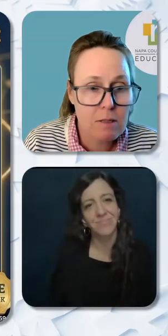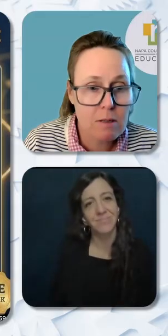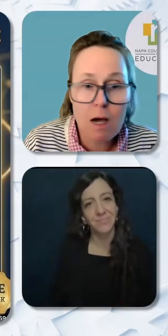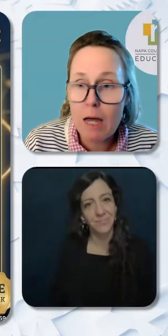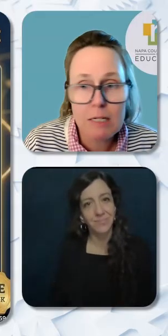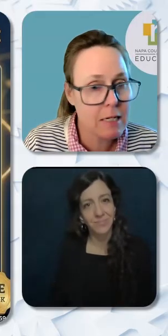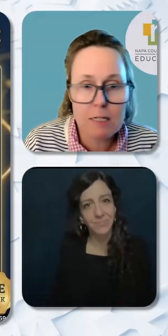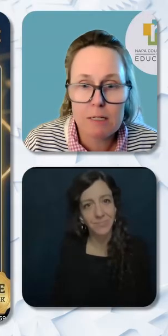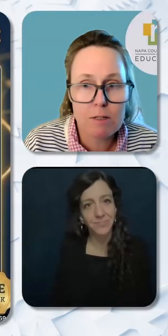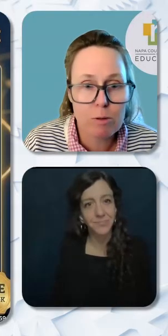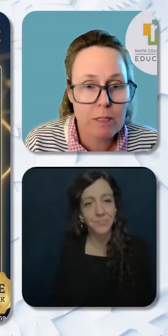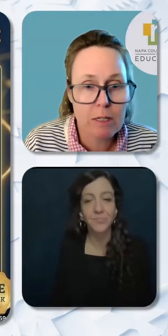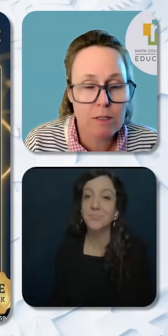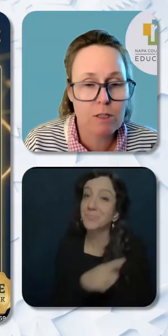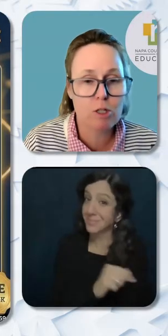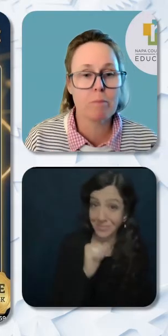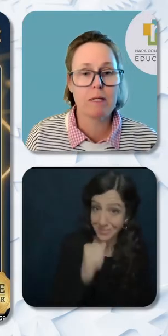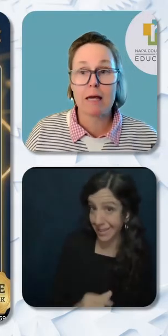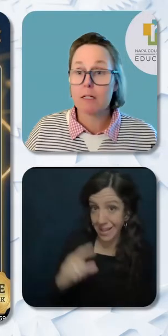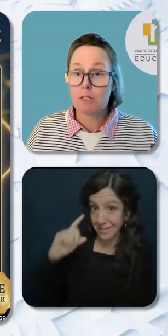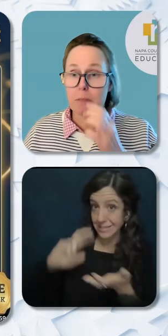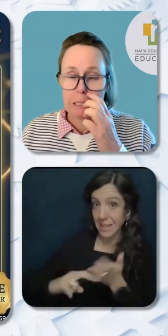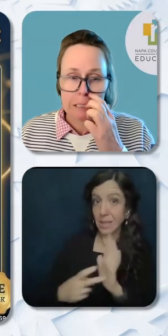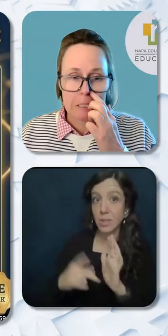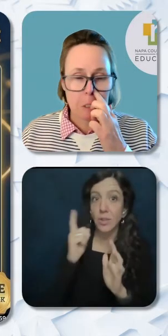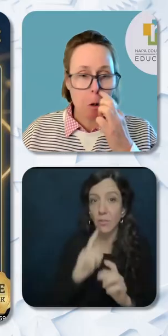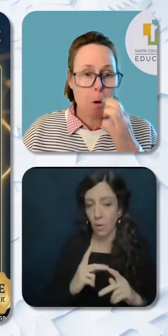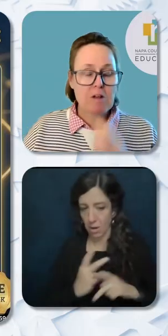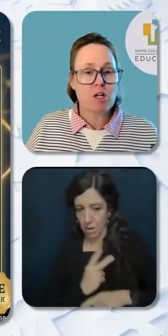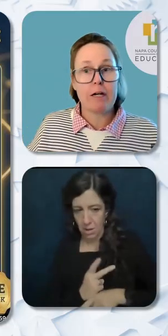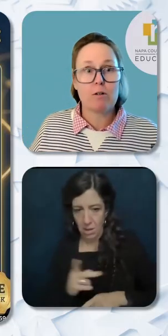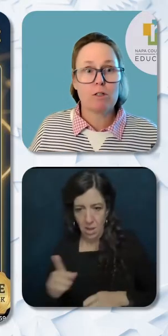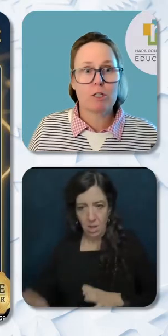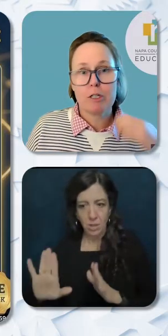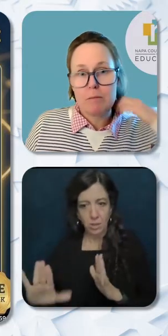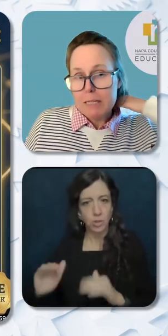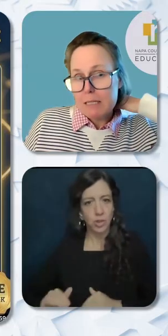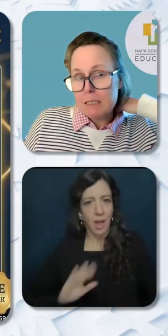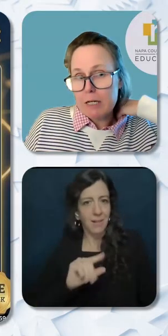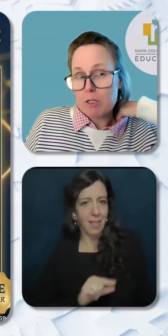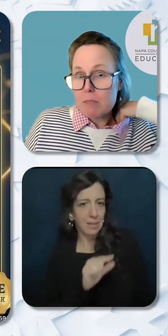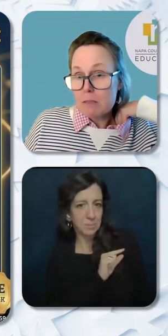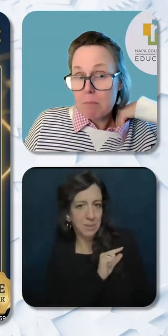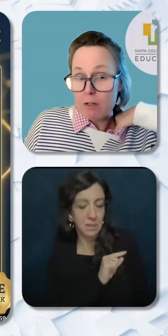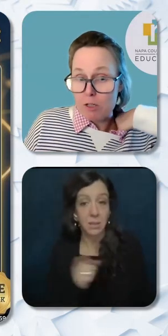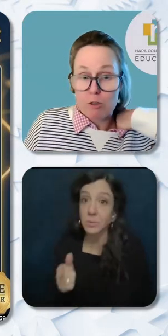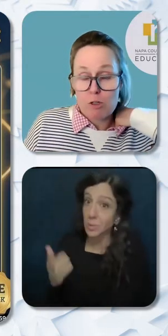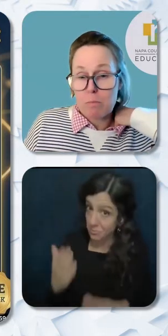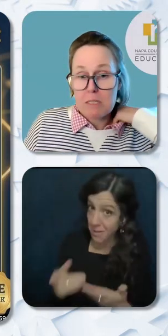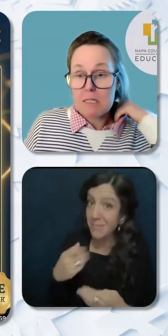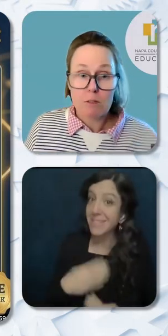it's not intended to determine eligibility, so a child could meet the language milestones,